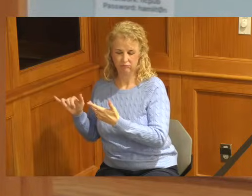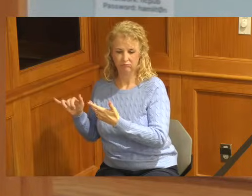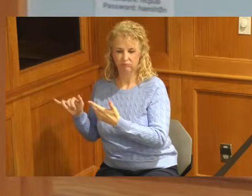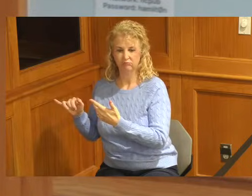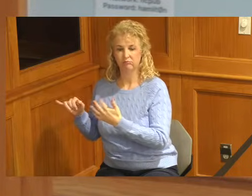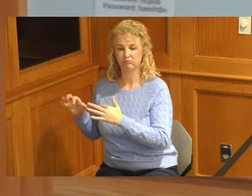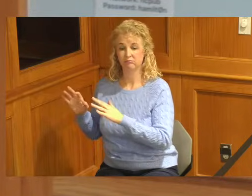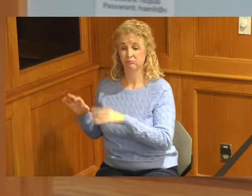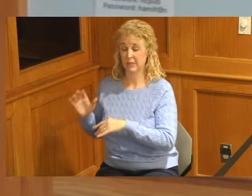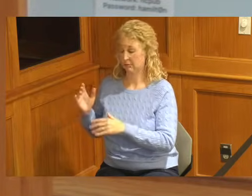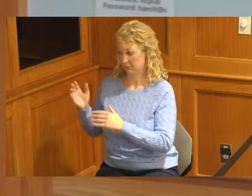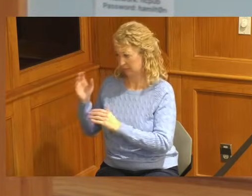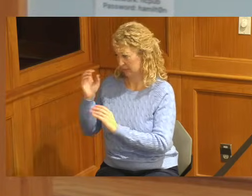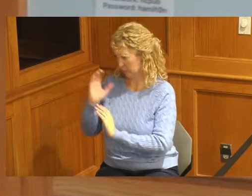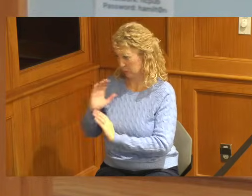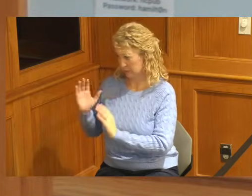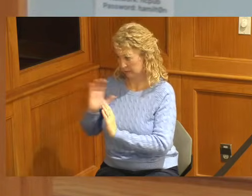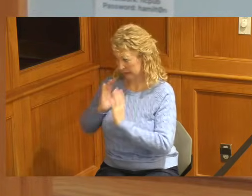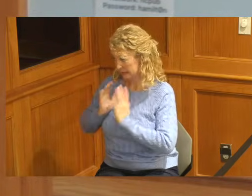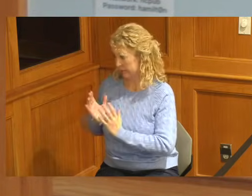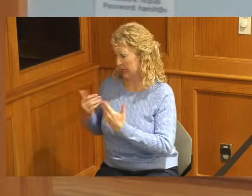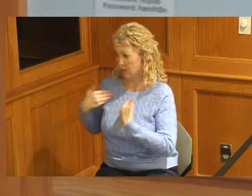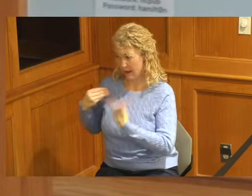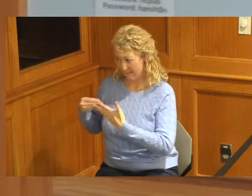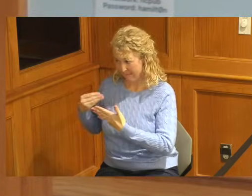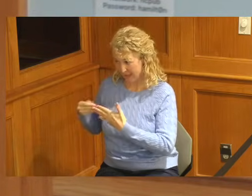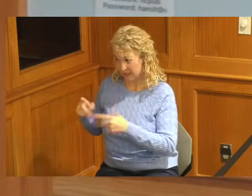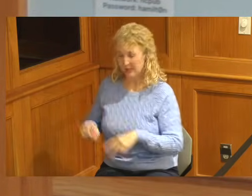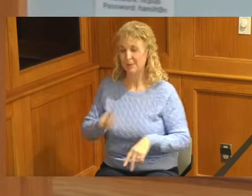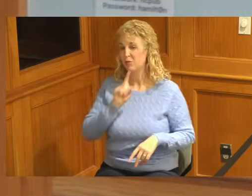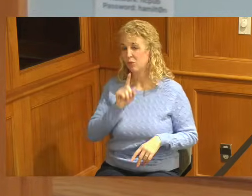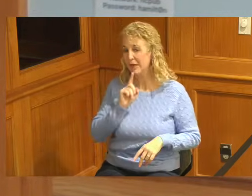hey, there is funding available for projects in these areas. I think the bigger obstacle is